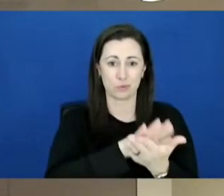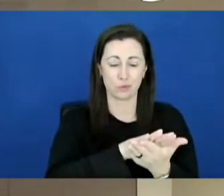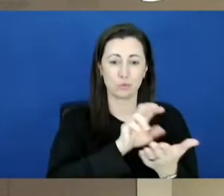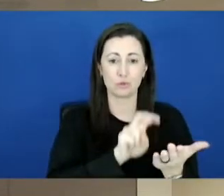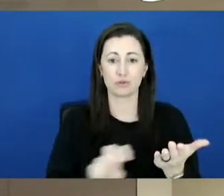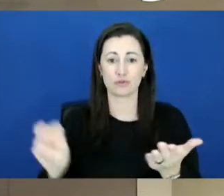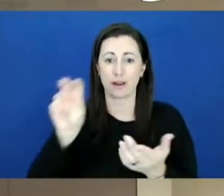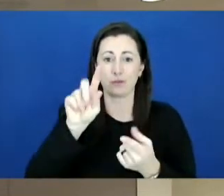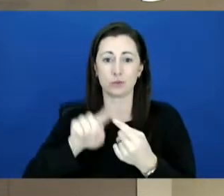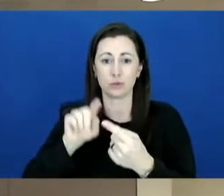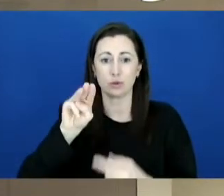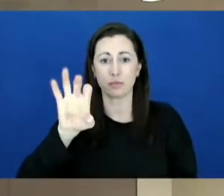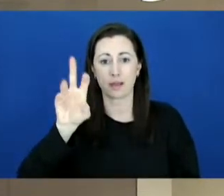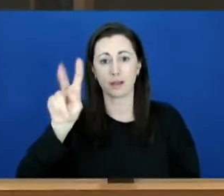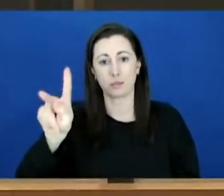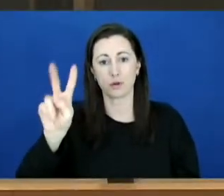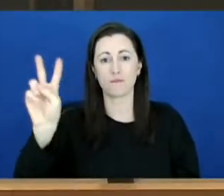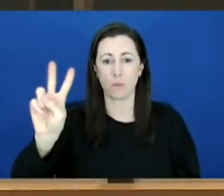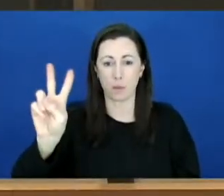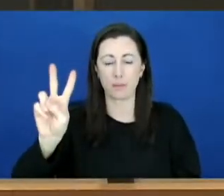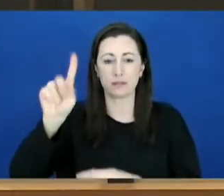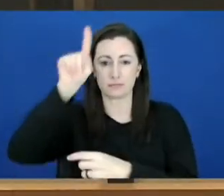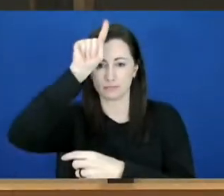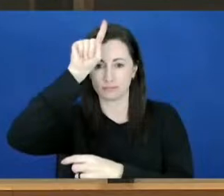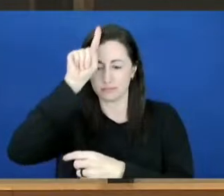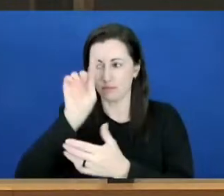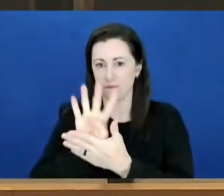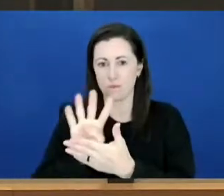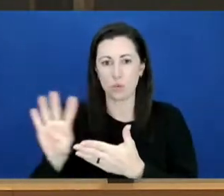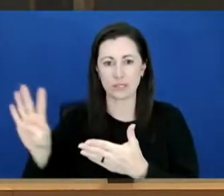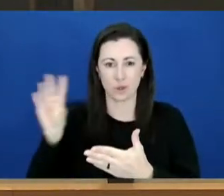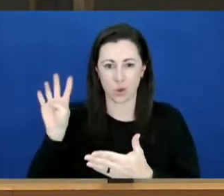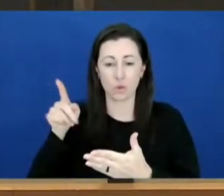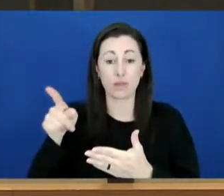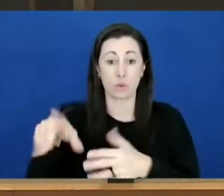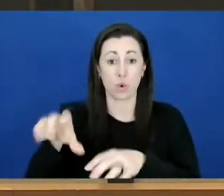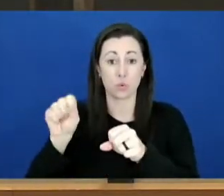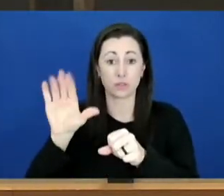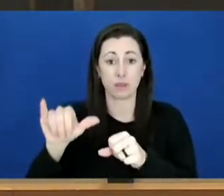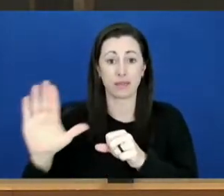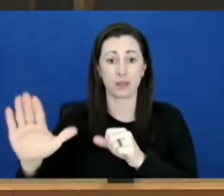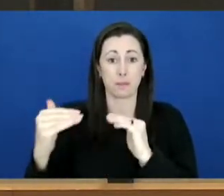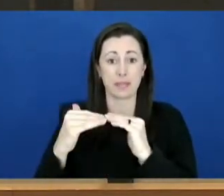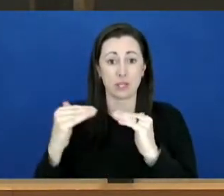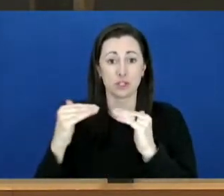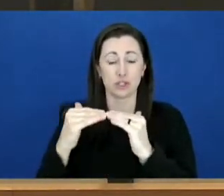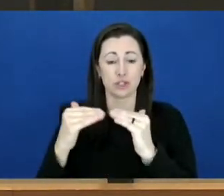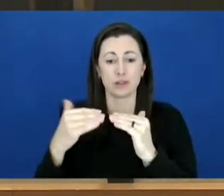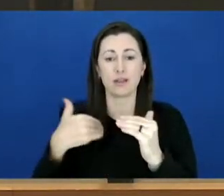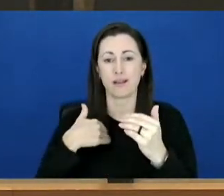HAVE NINE STUDENTS FROM OUR